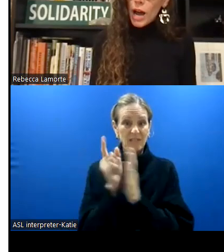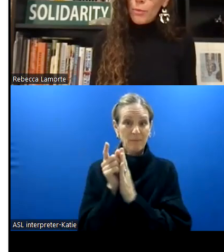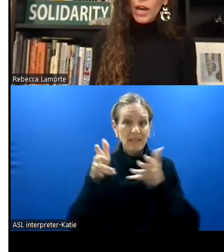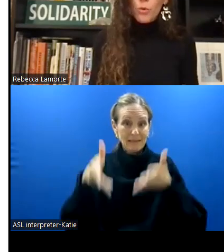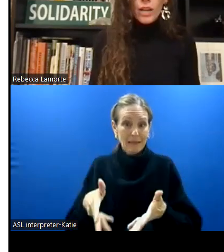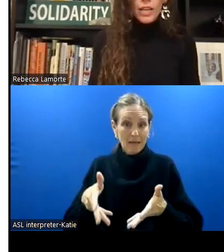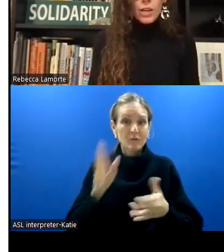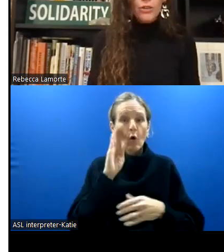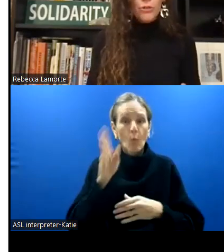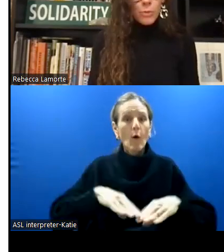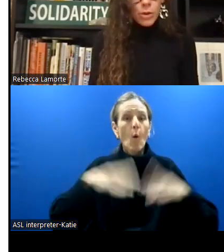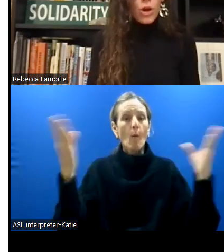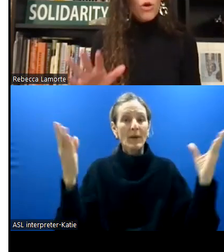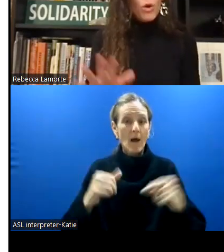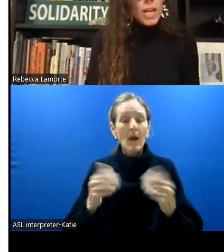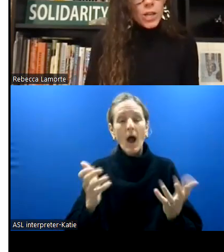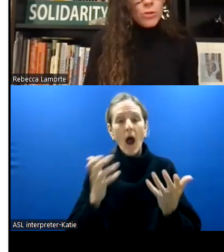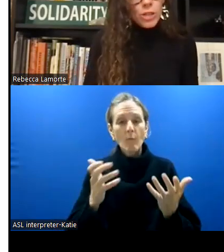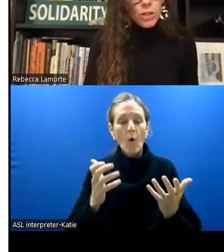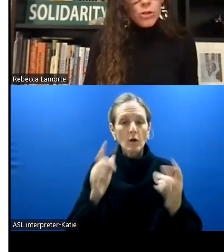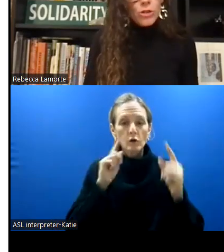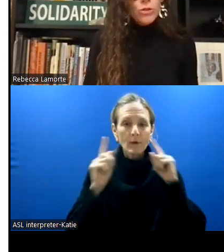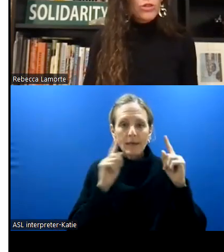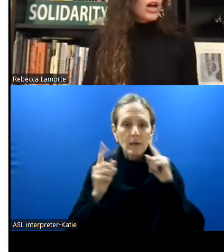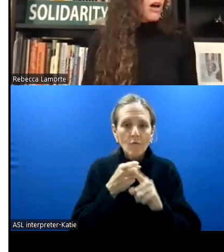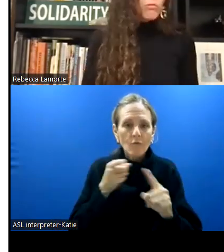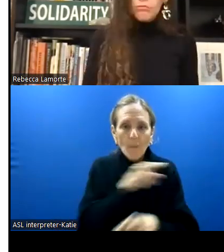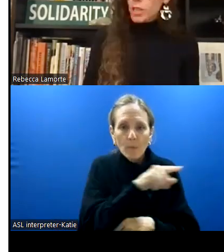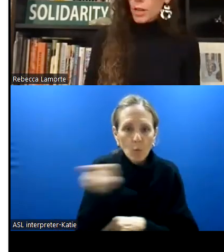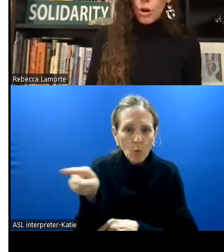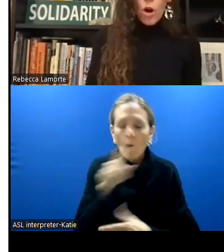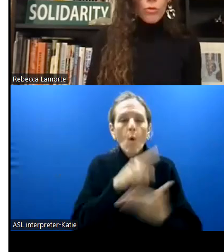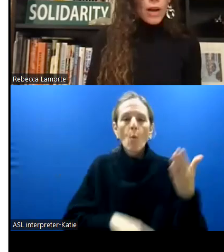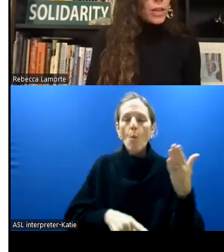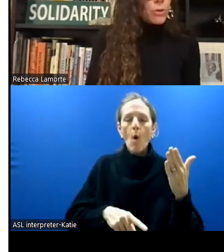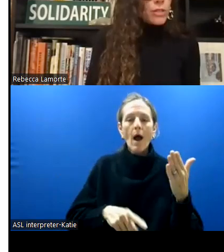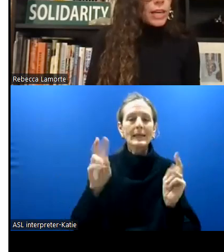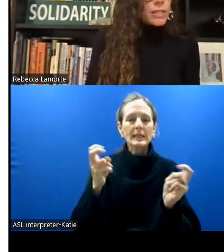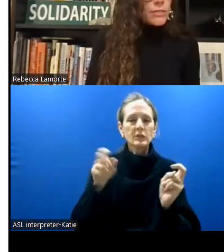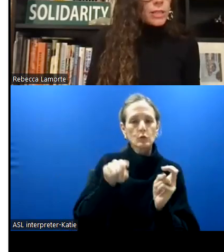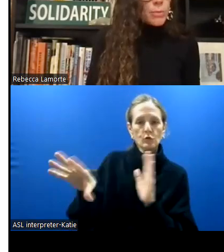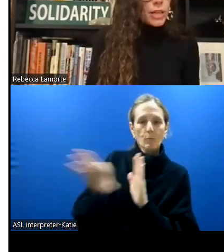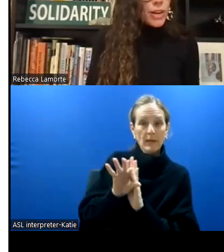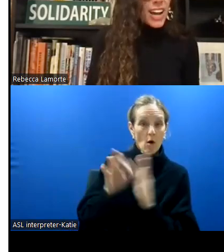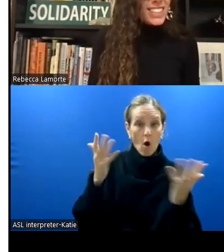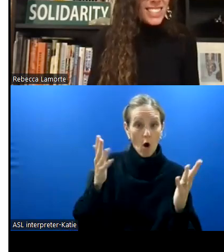And I wanna hear from you, what issue did you choose? Did it work already through this lens of disability rights?